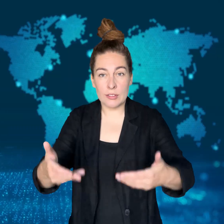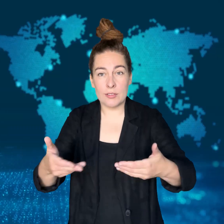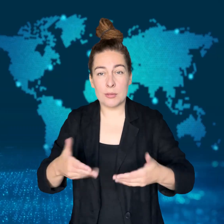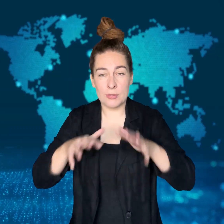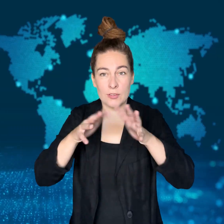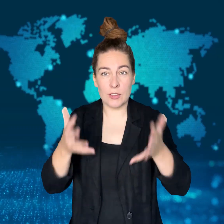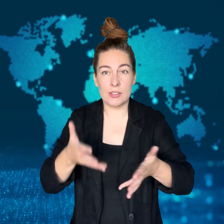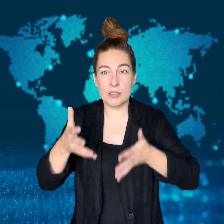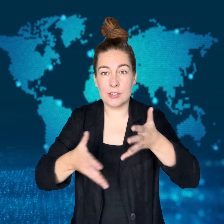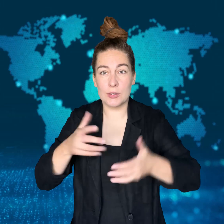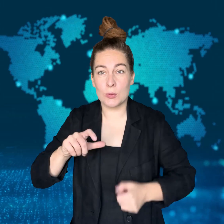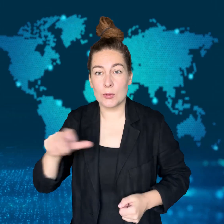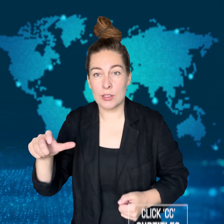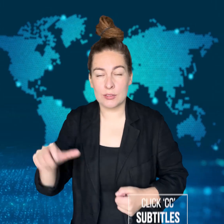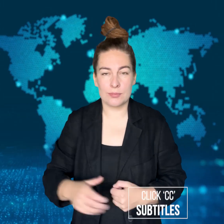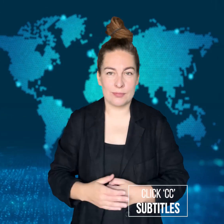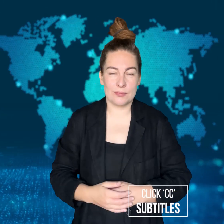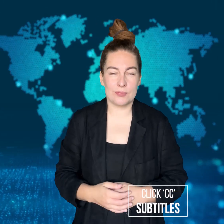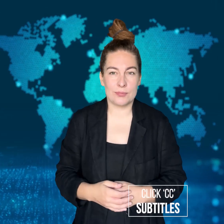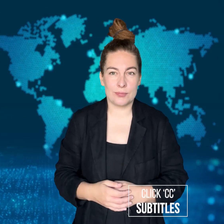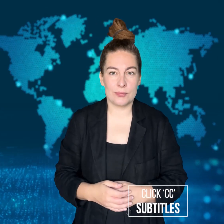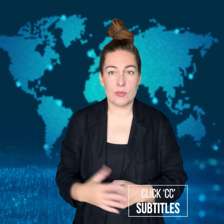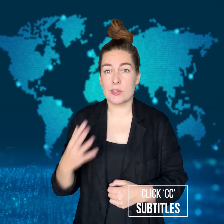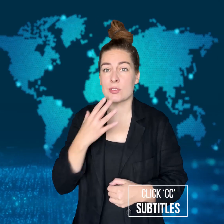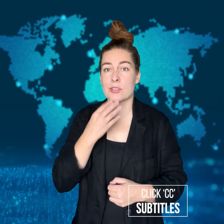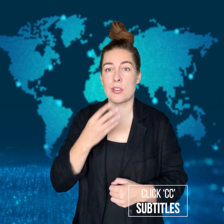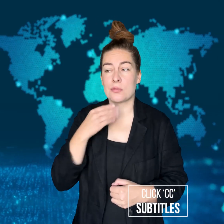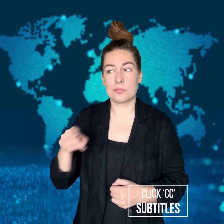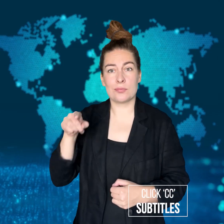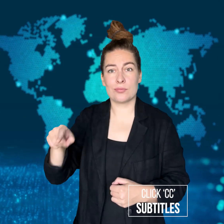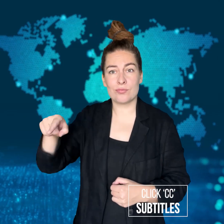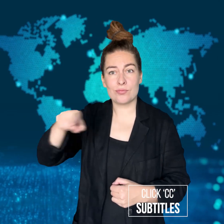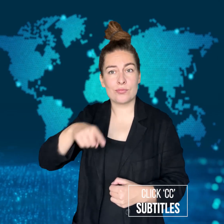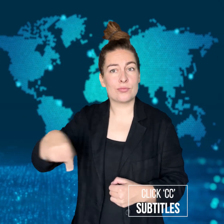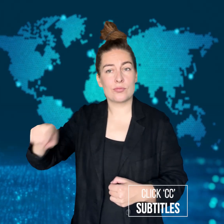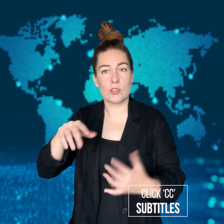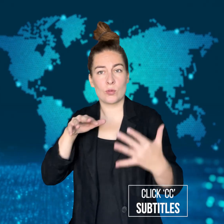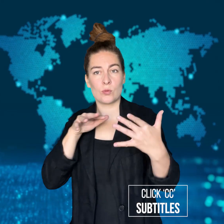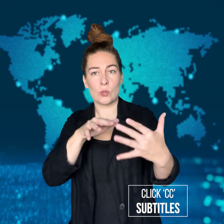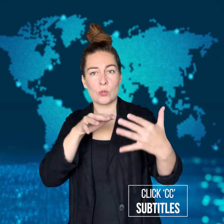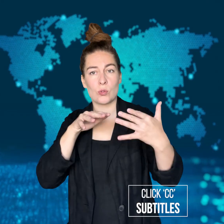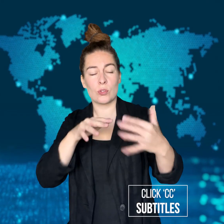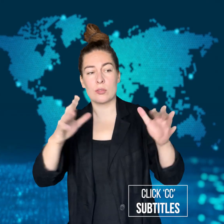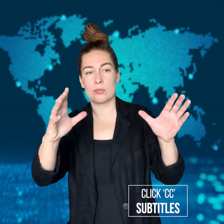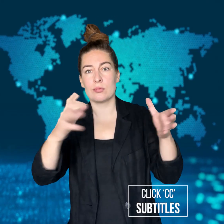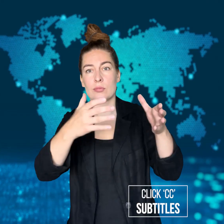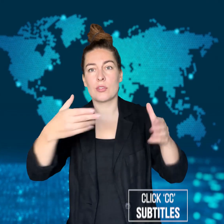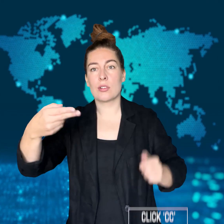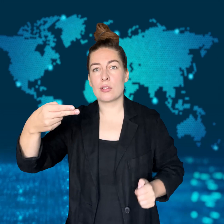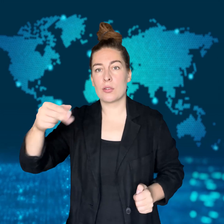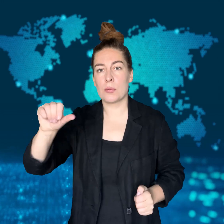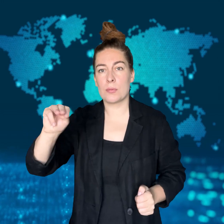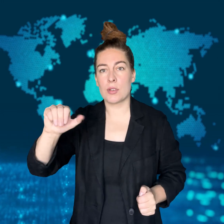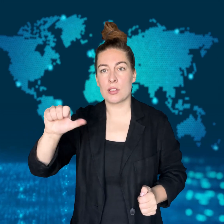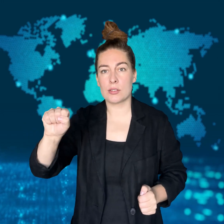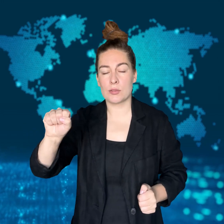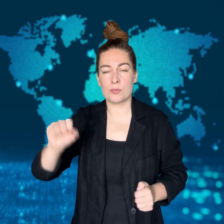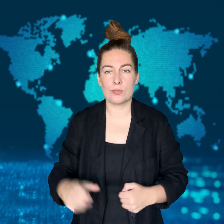Welcome to WorldSign Week! War with Hamas